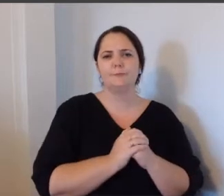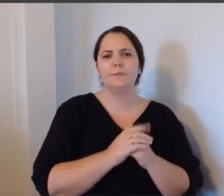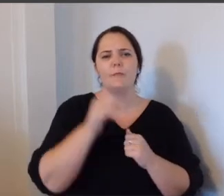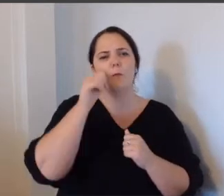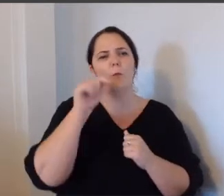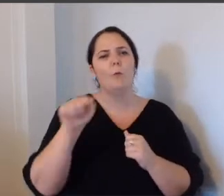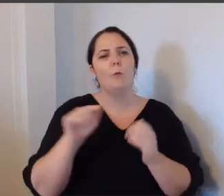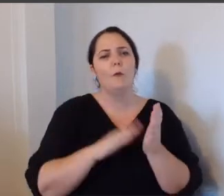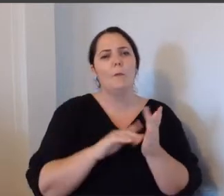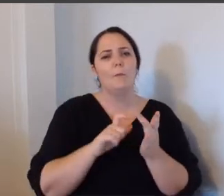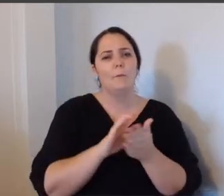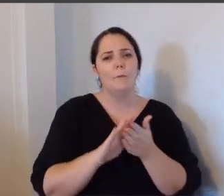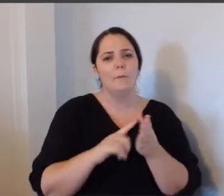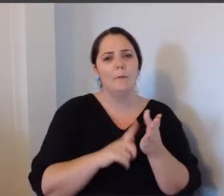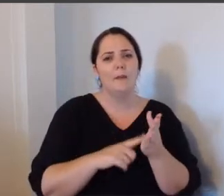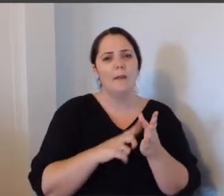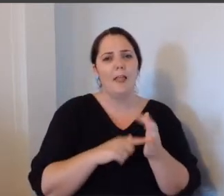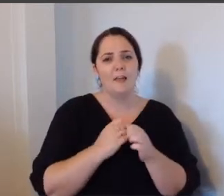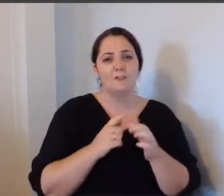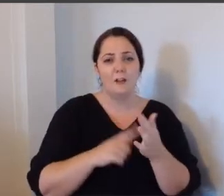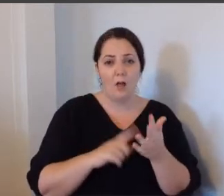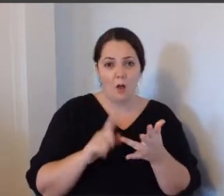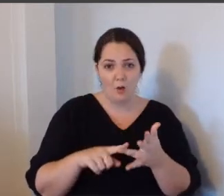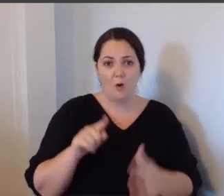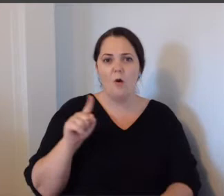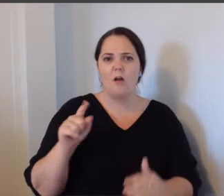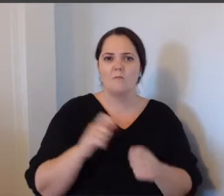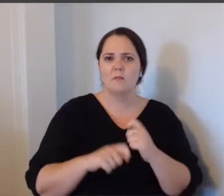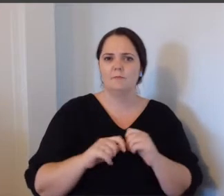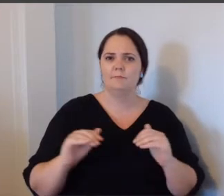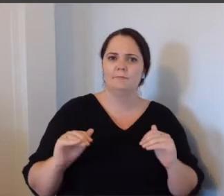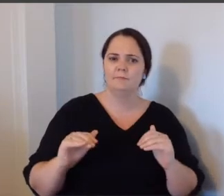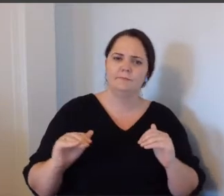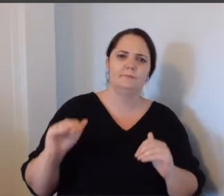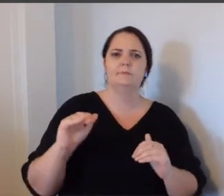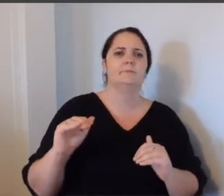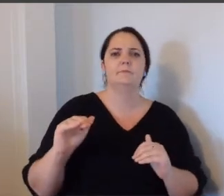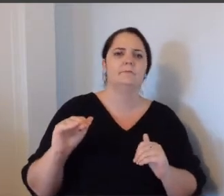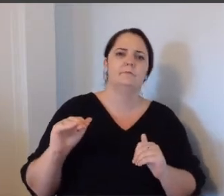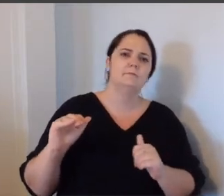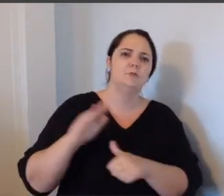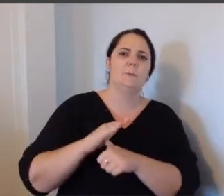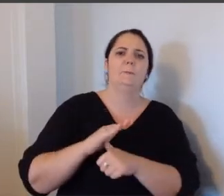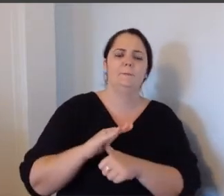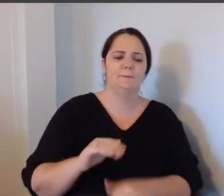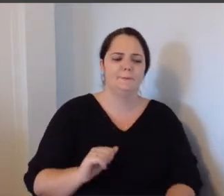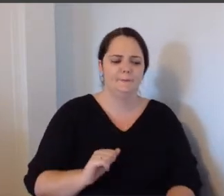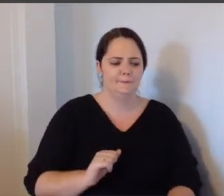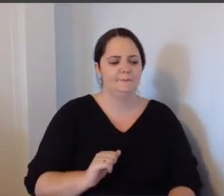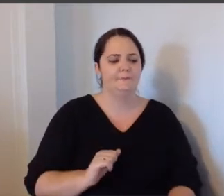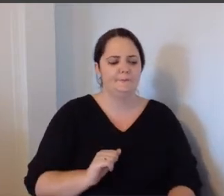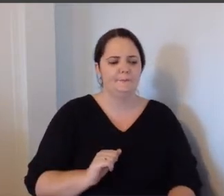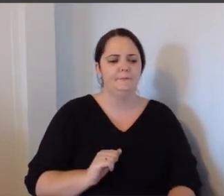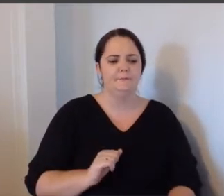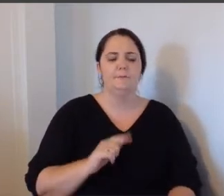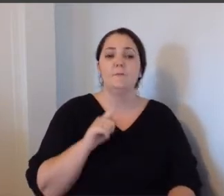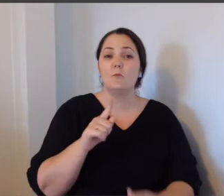for instance, was dug by his contemporaries as, il divino. Now, being a good artist involves talent and